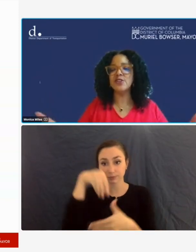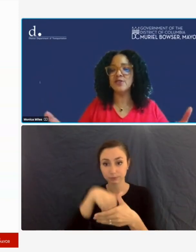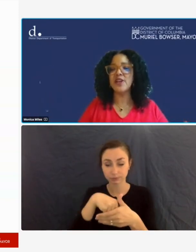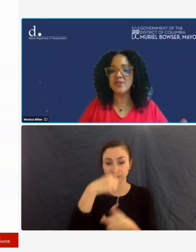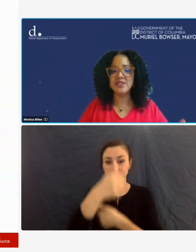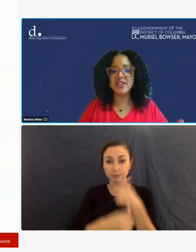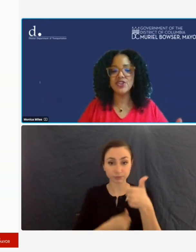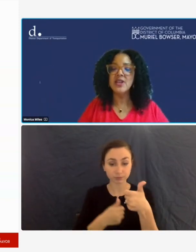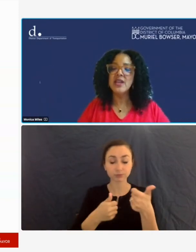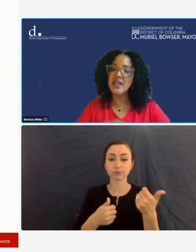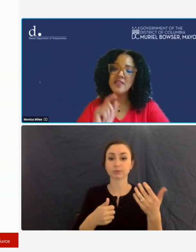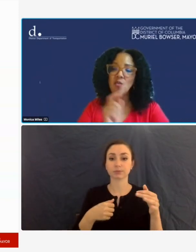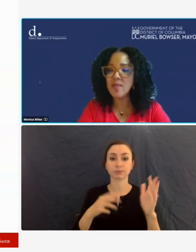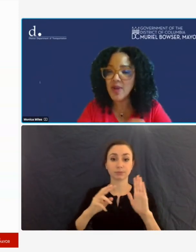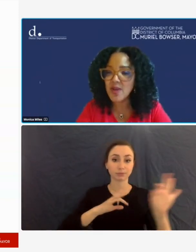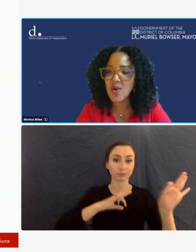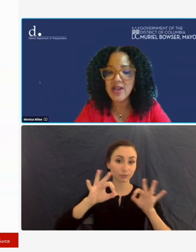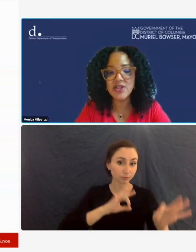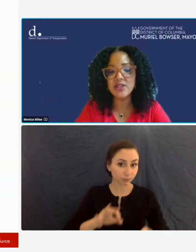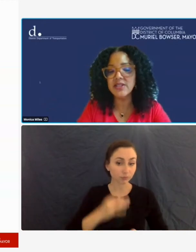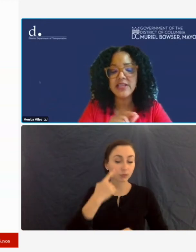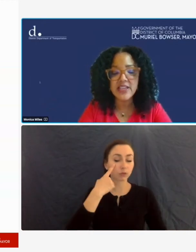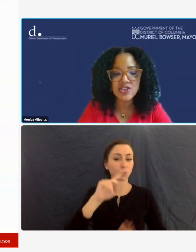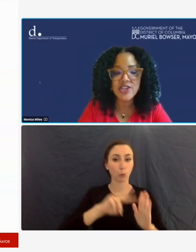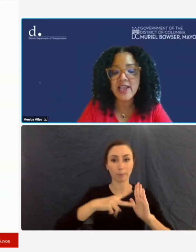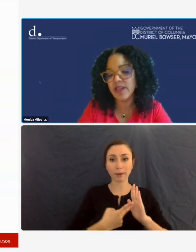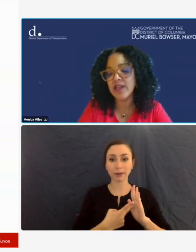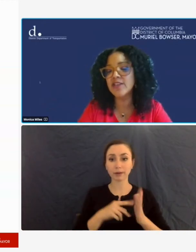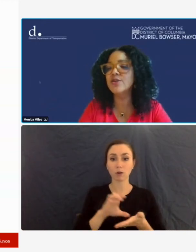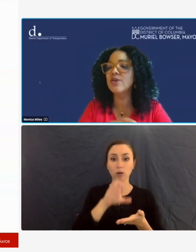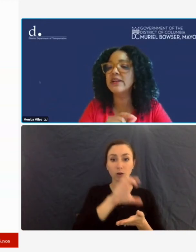compensation and then one by one you're going to look at each element and you're going to